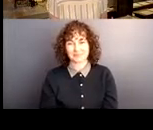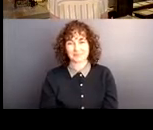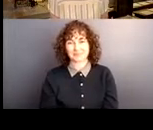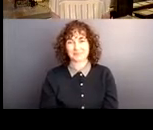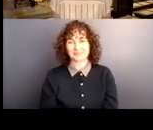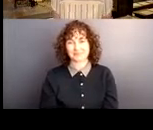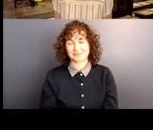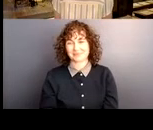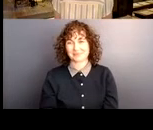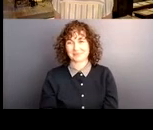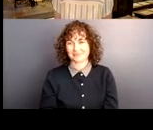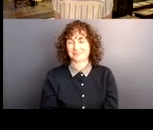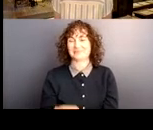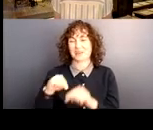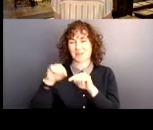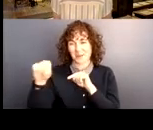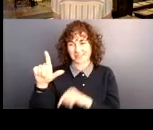(giggling) "Across the Lake" Southern terms.